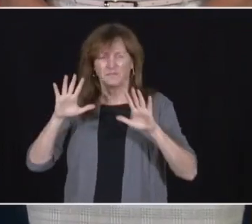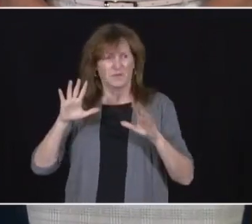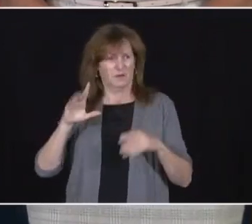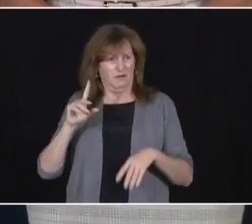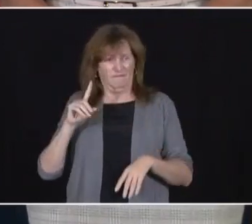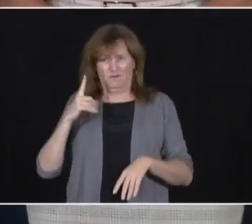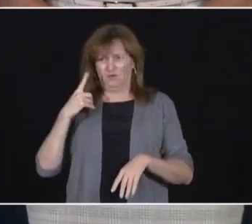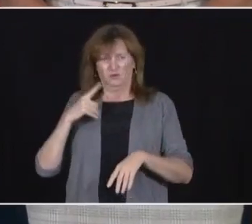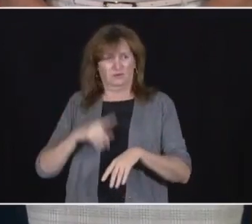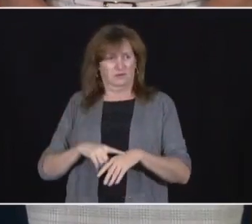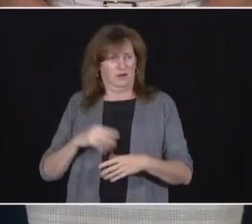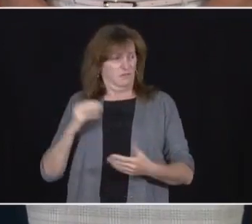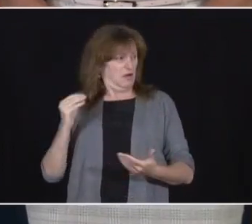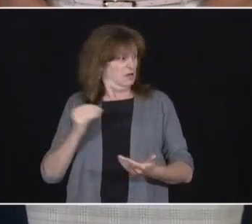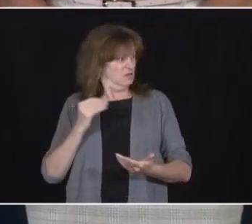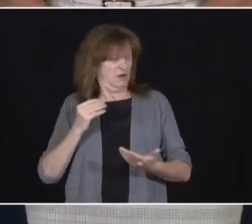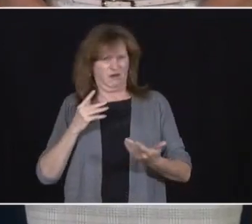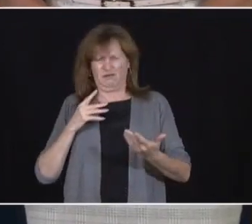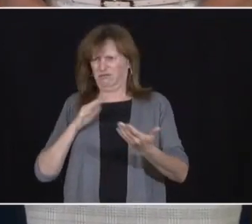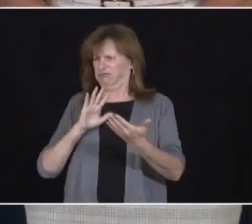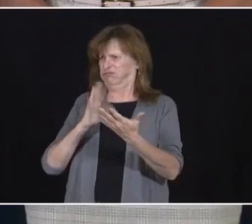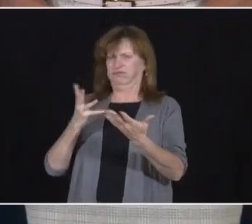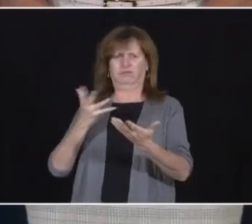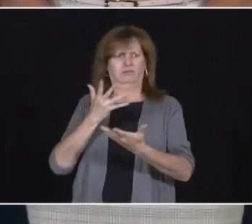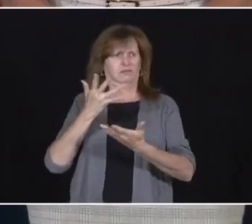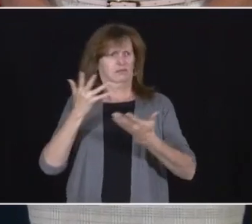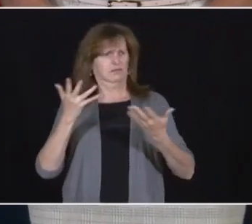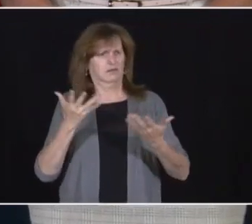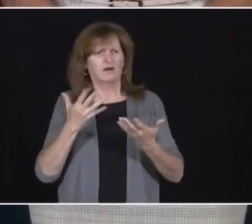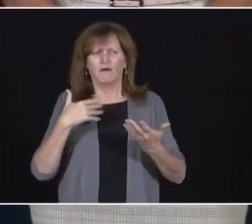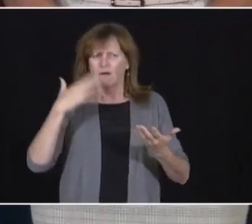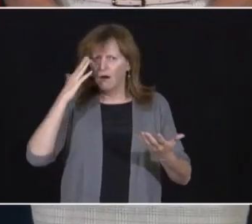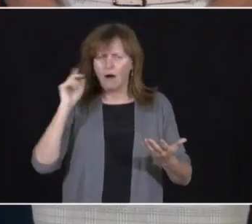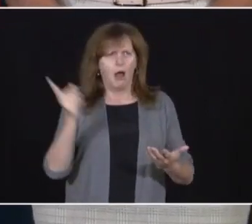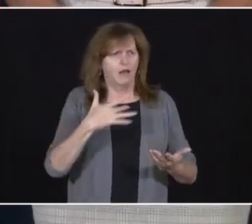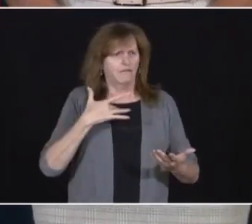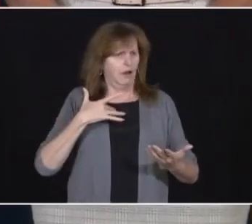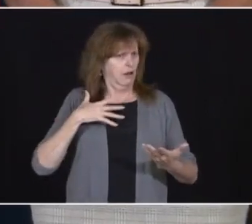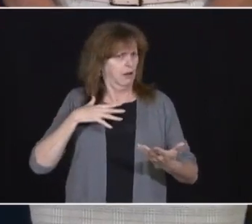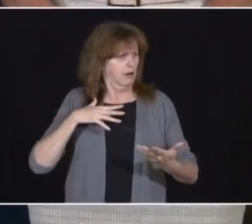are unprecedented. And I know that we all feel some uncertainty